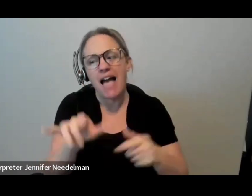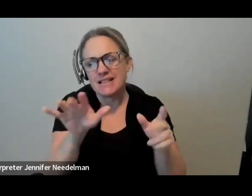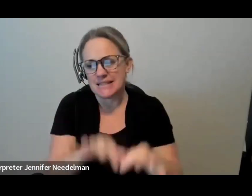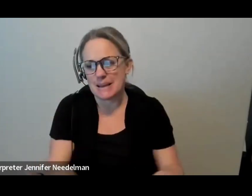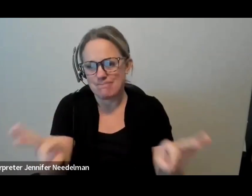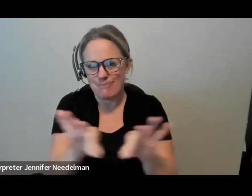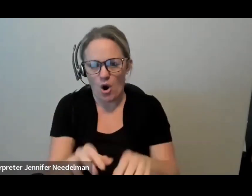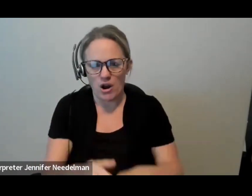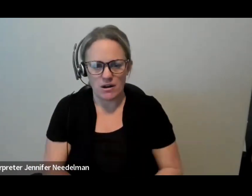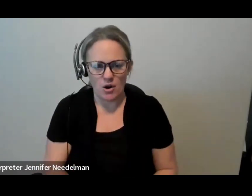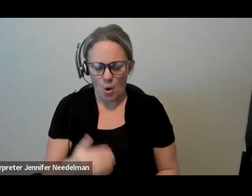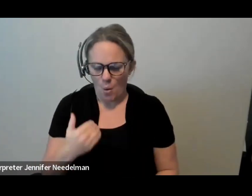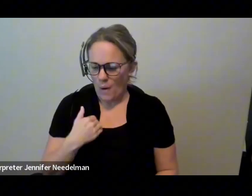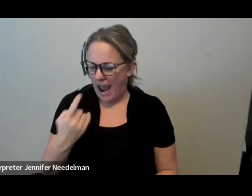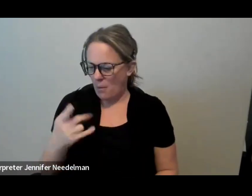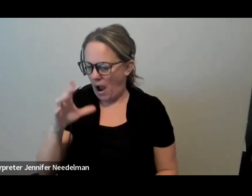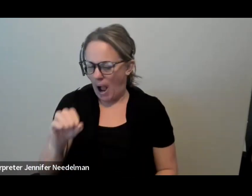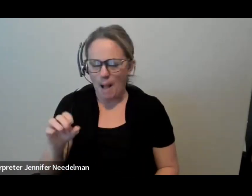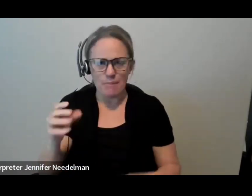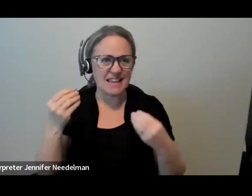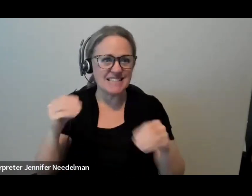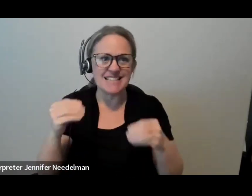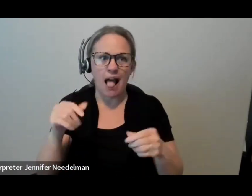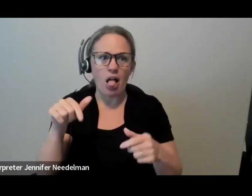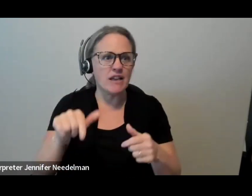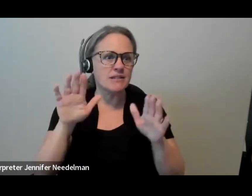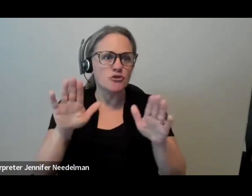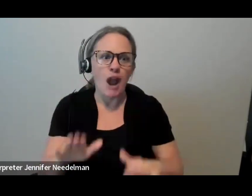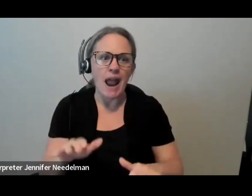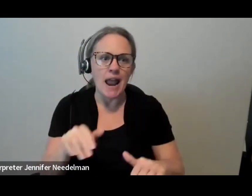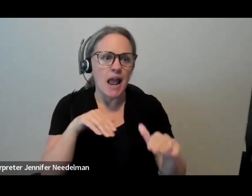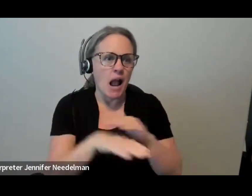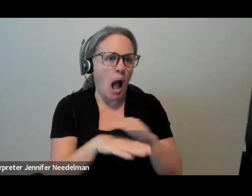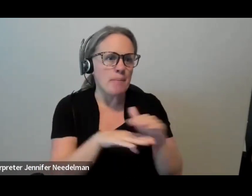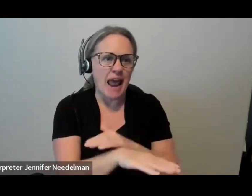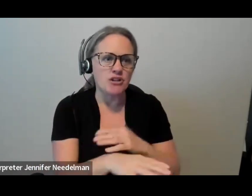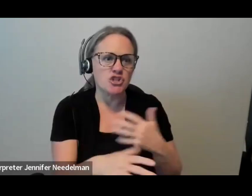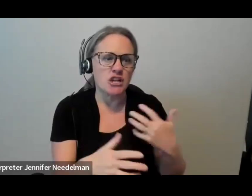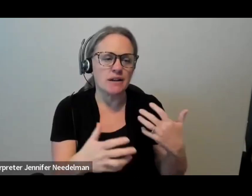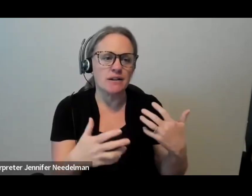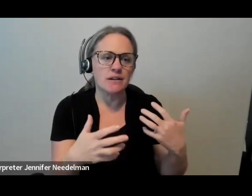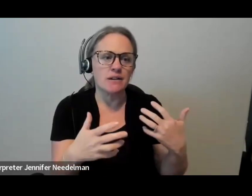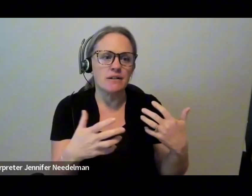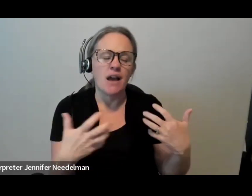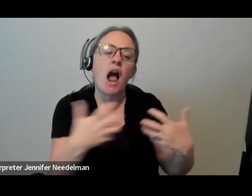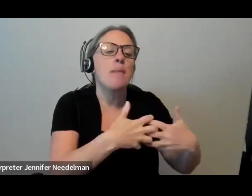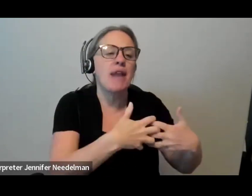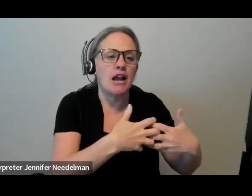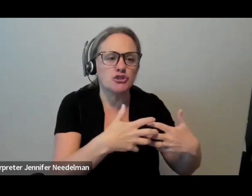We had a company that was selling this incredible accommodation tool. They brought it, I'm not gonna say what big company, they brought it to this big company,